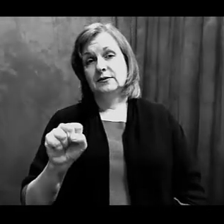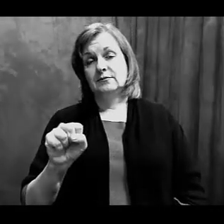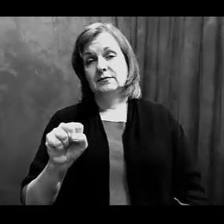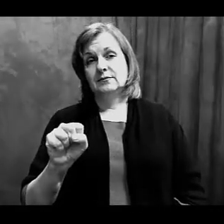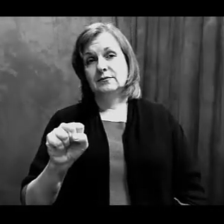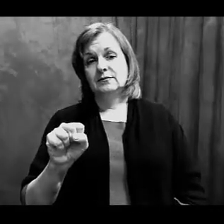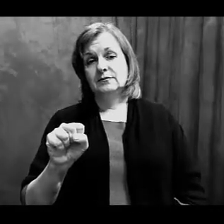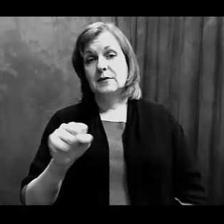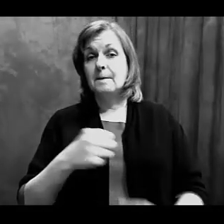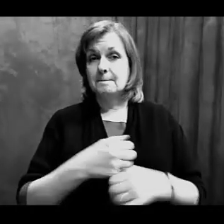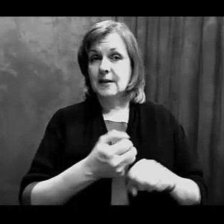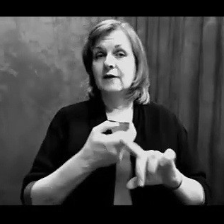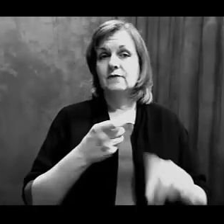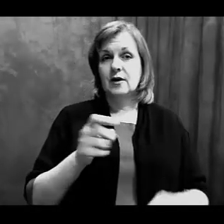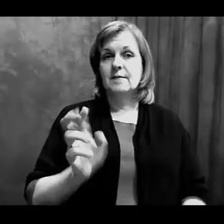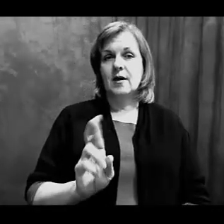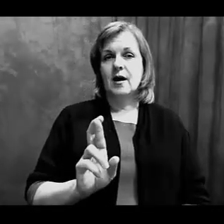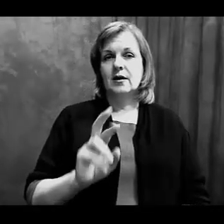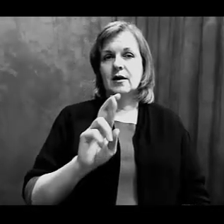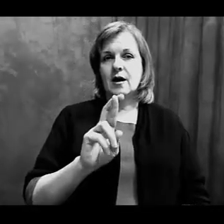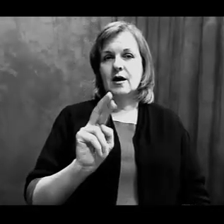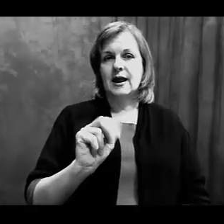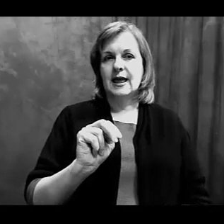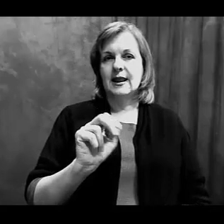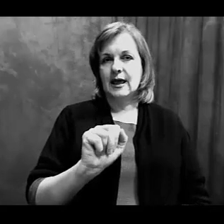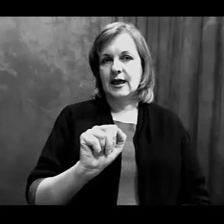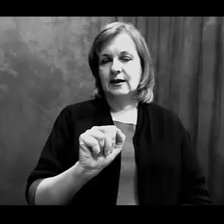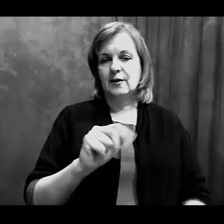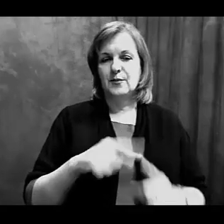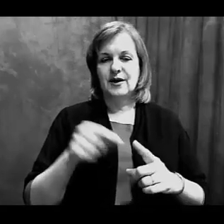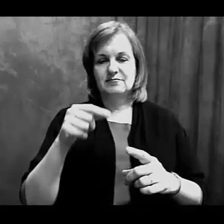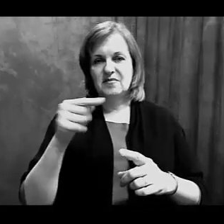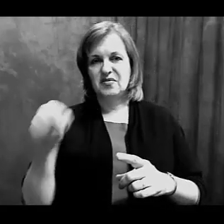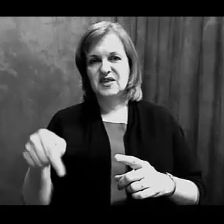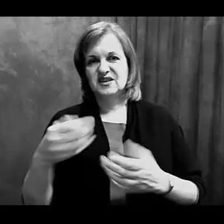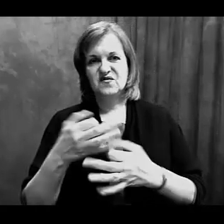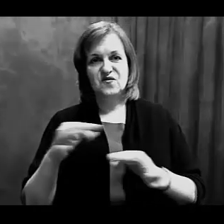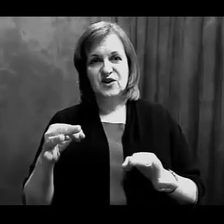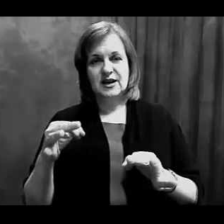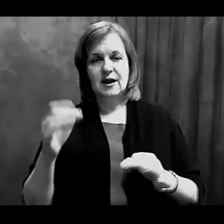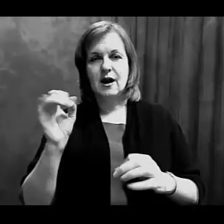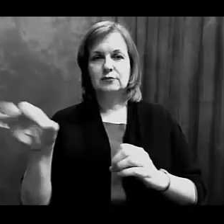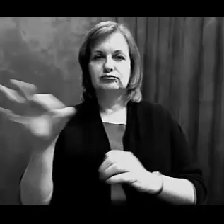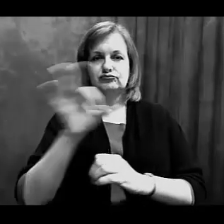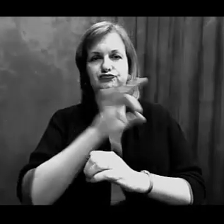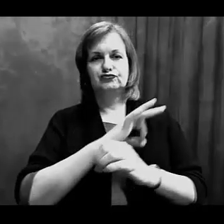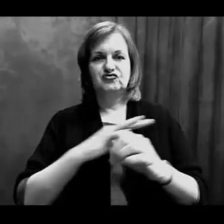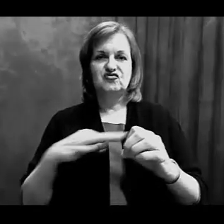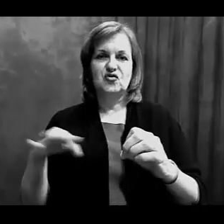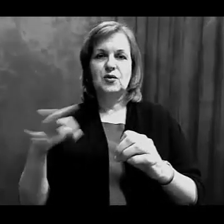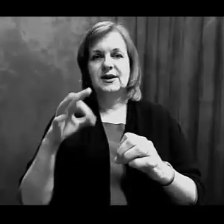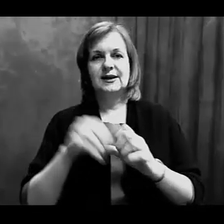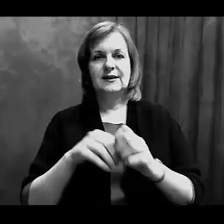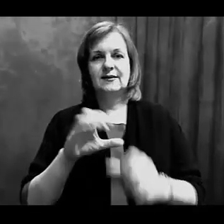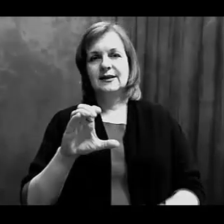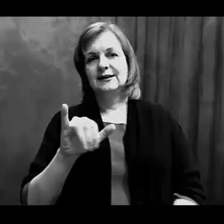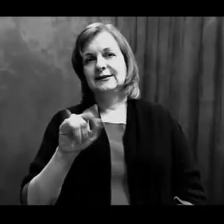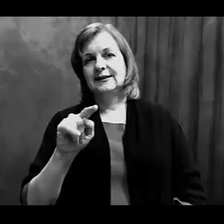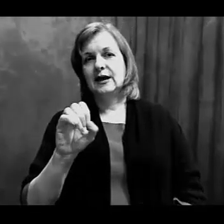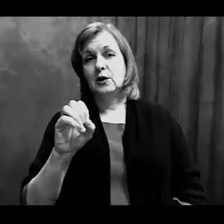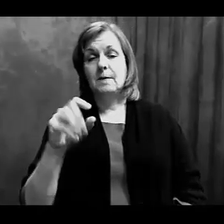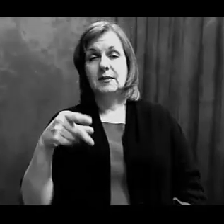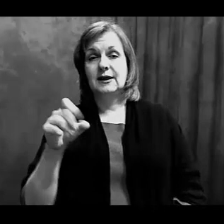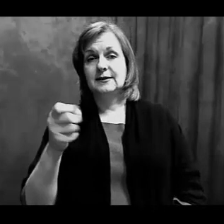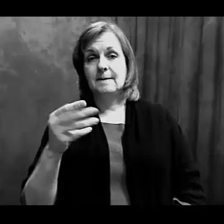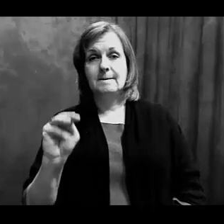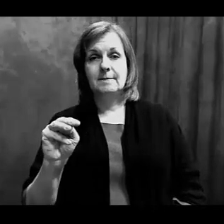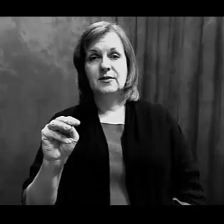still made from rRNA as usual - but these are actually floating in your cytoplasm